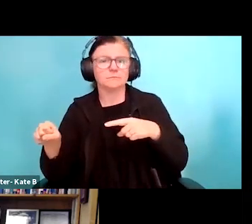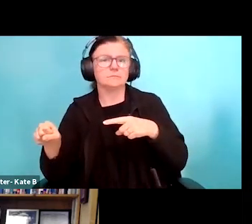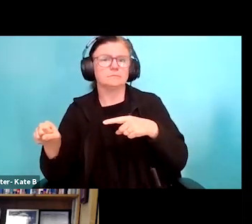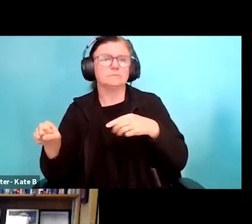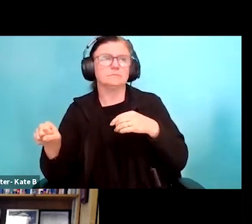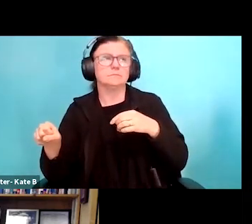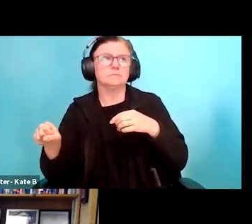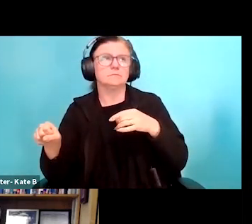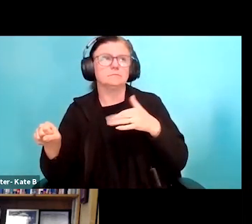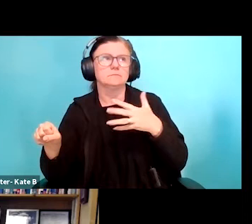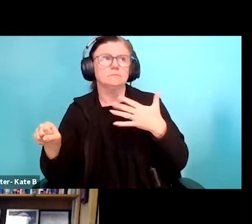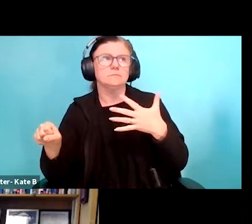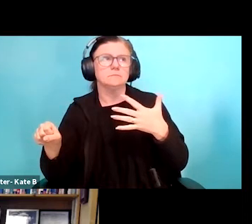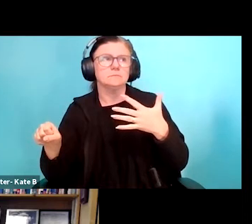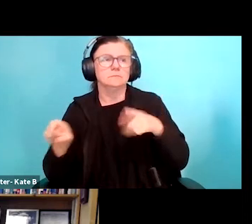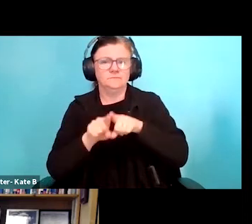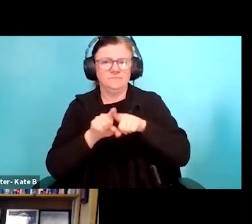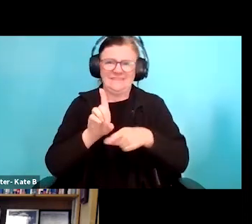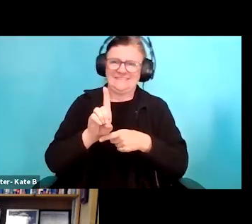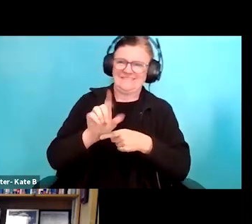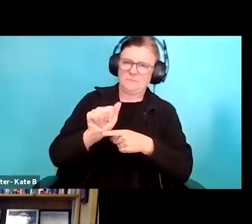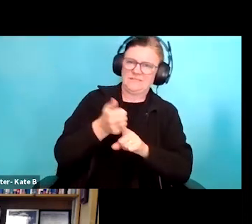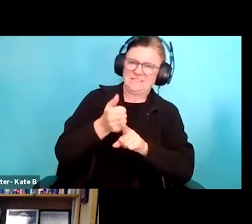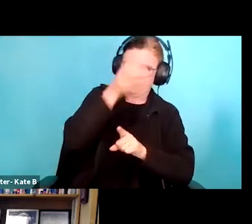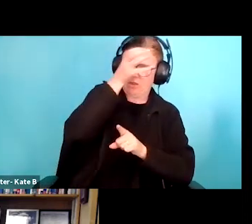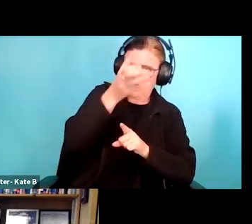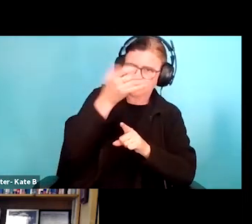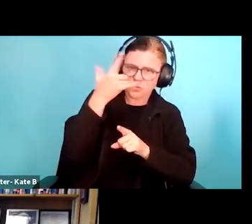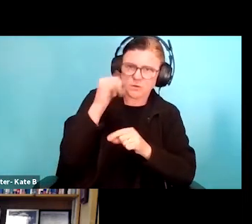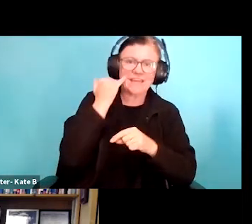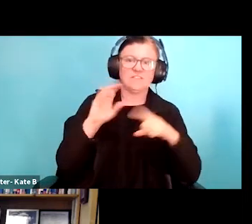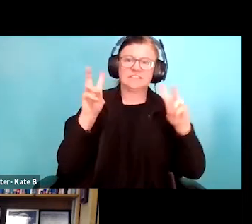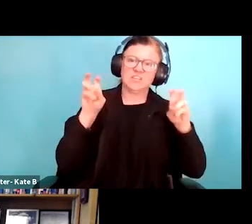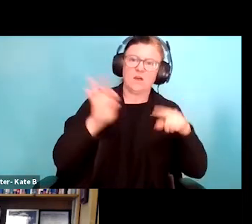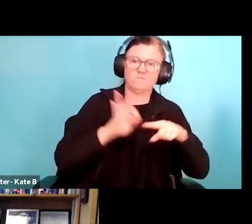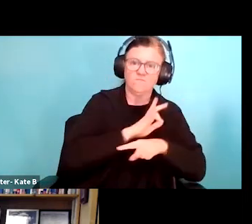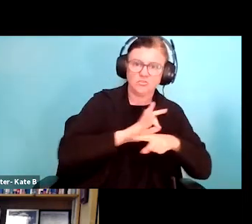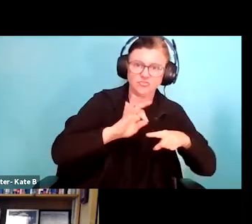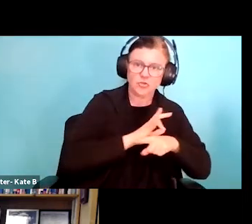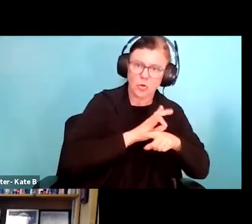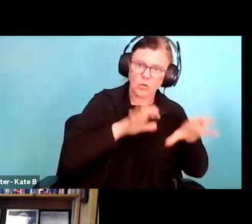ways to examine disability if it's based on functional disability or self-identified